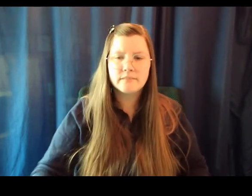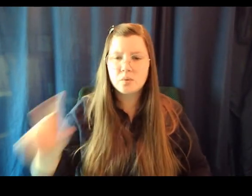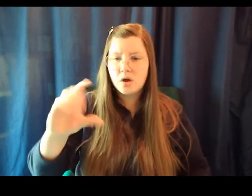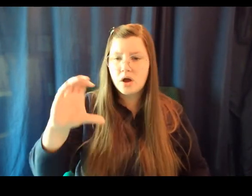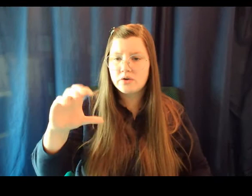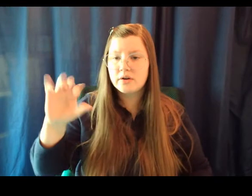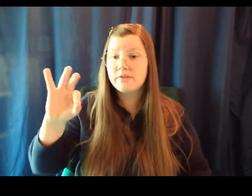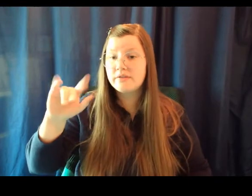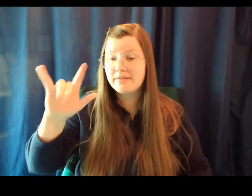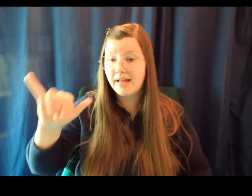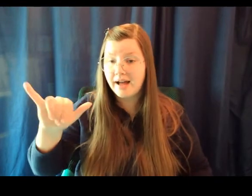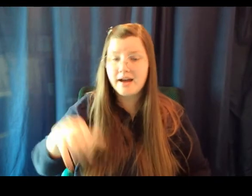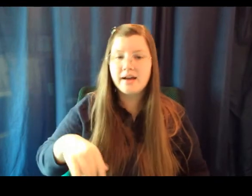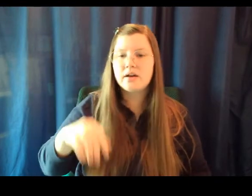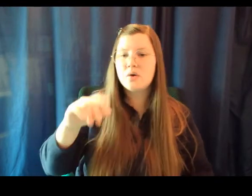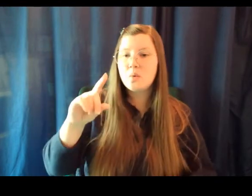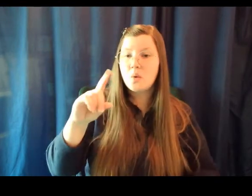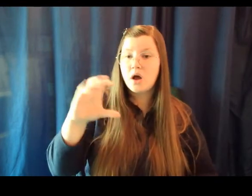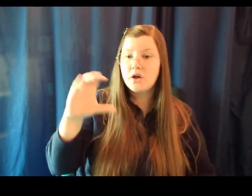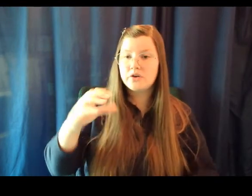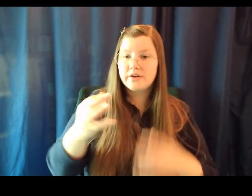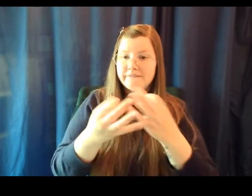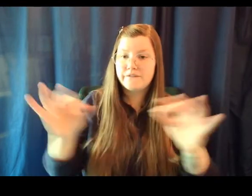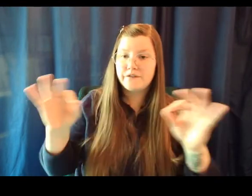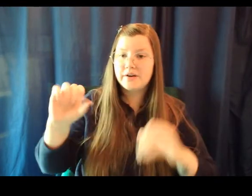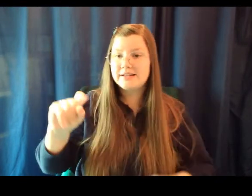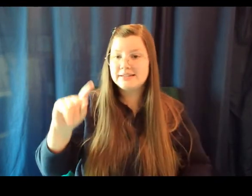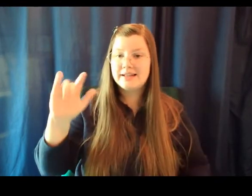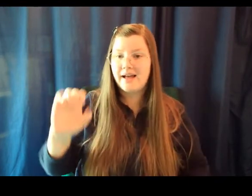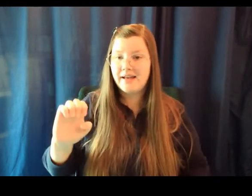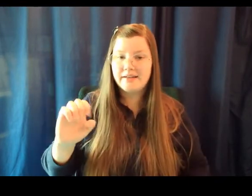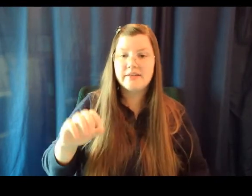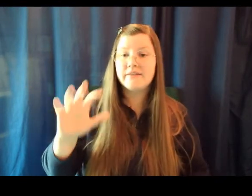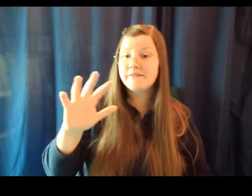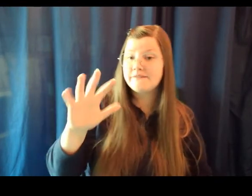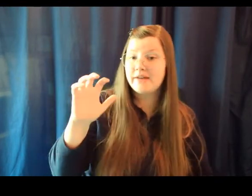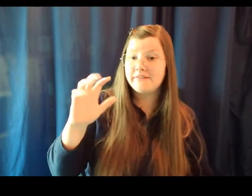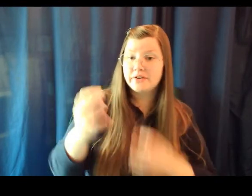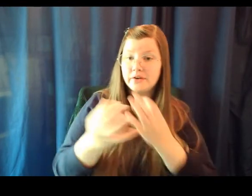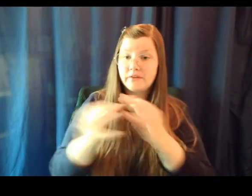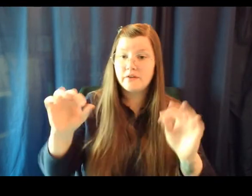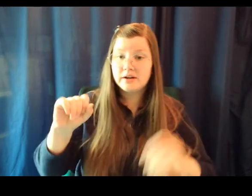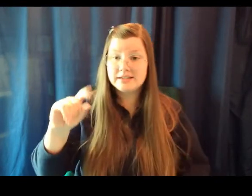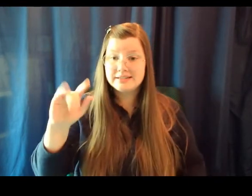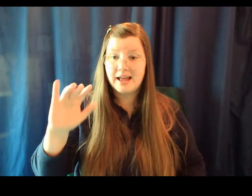500 Freestyle- Aiden Eno 200 Freestyle Relay- Aiden Eno, Jeff Plum,